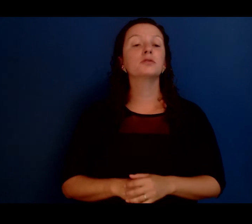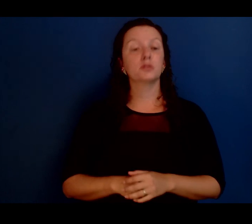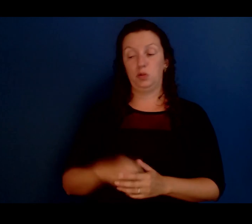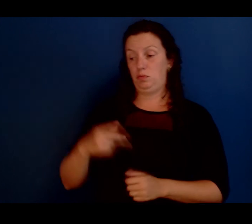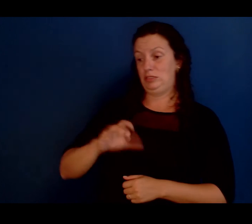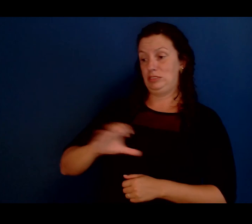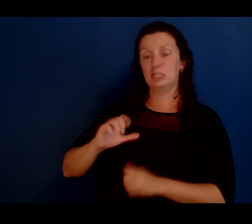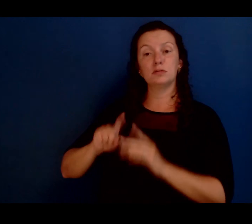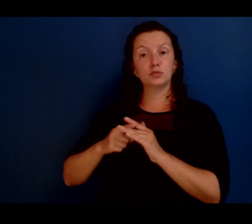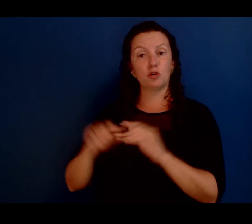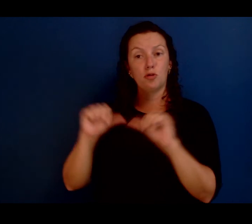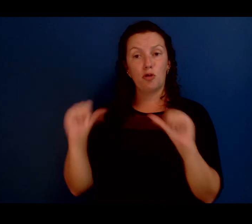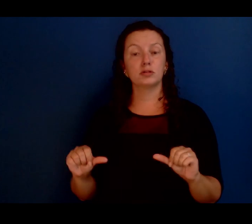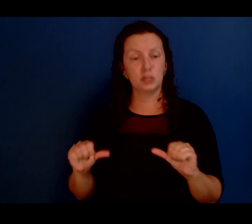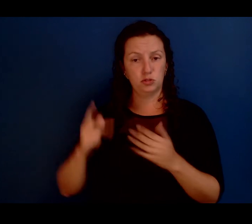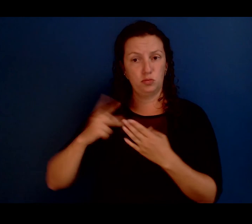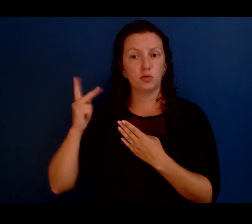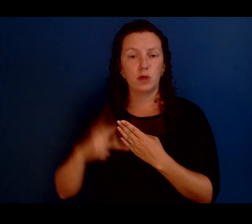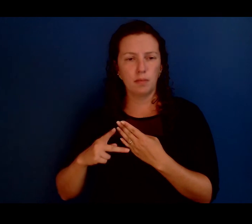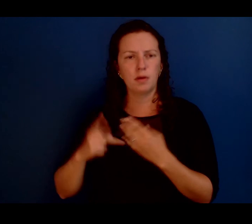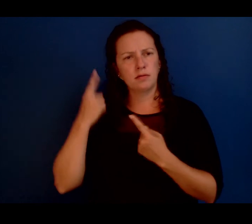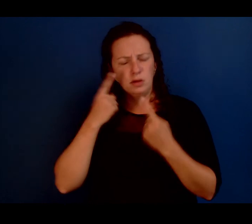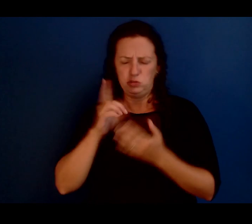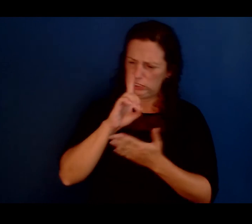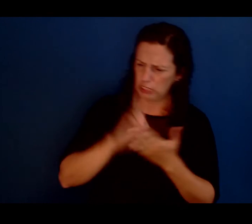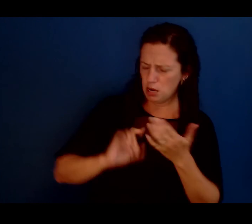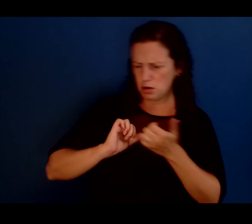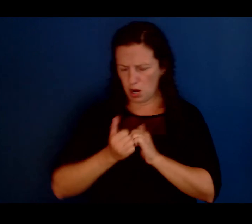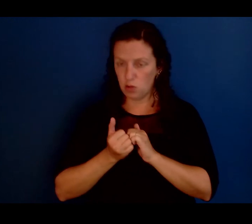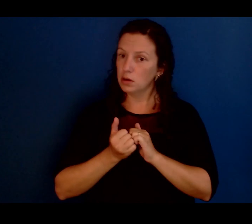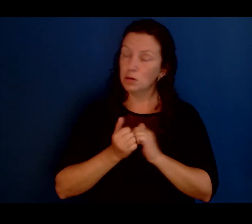just to sort of get an idea for like design and I mostly just wanted to finish my house, but eventually